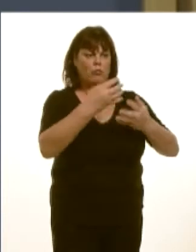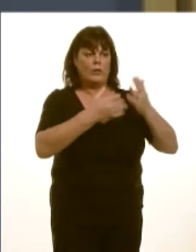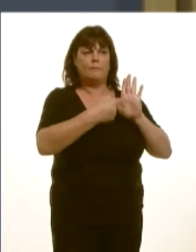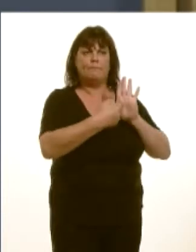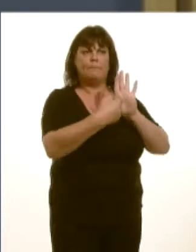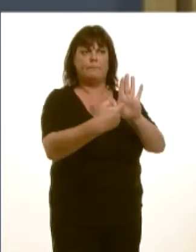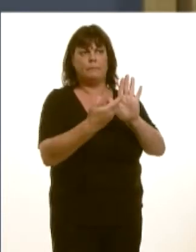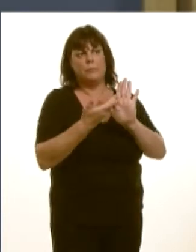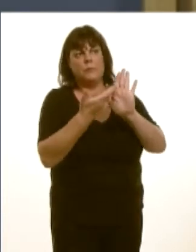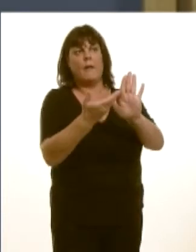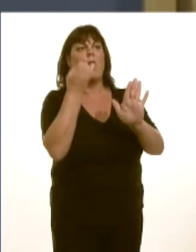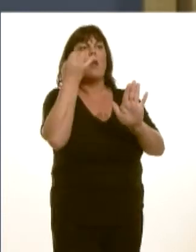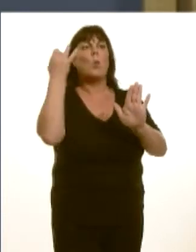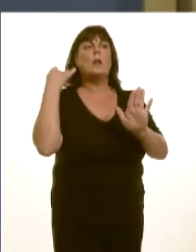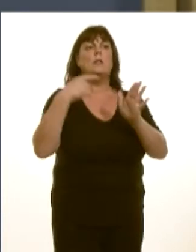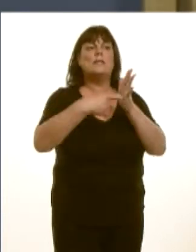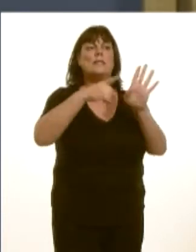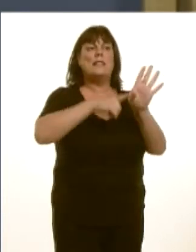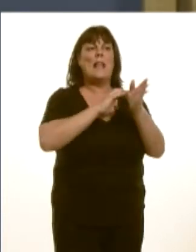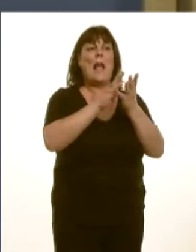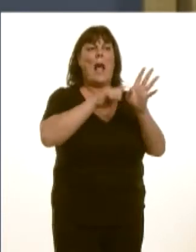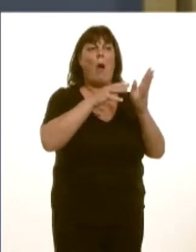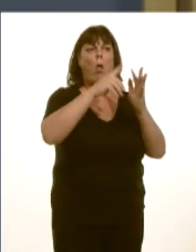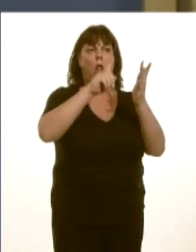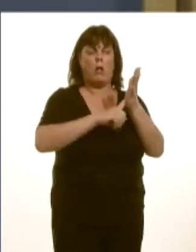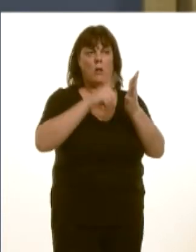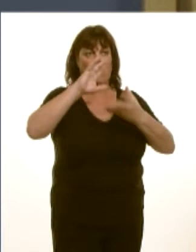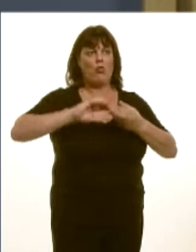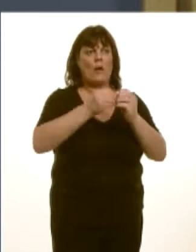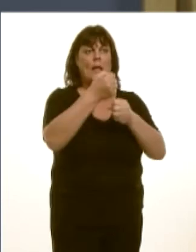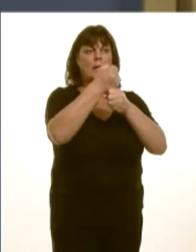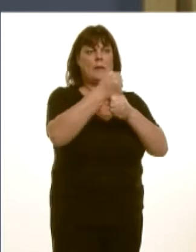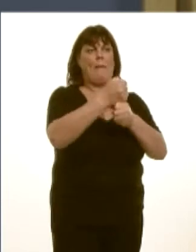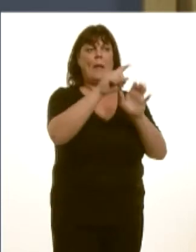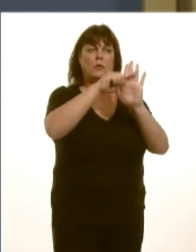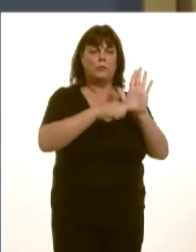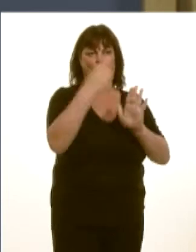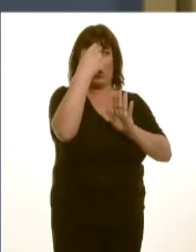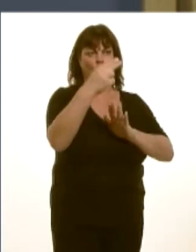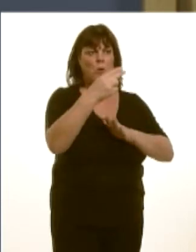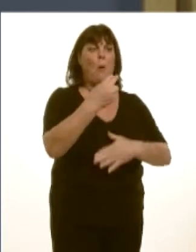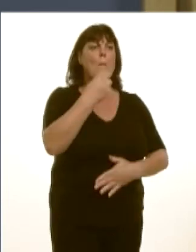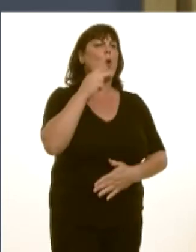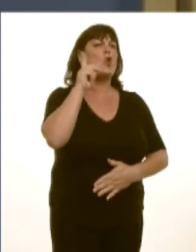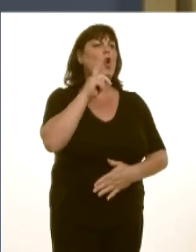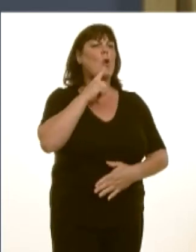that, when boys and girls speak out, 10 to 12-year-olds are under huge pressure to turn